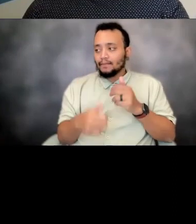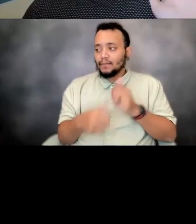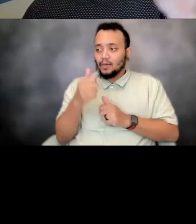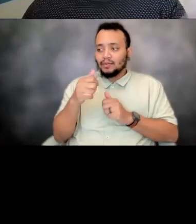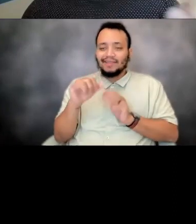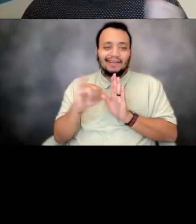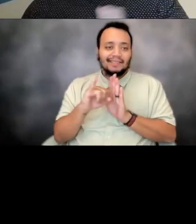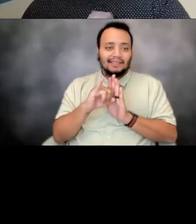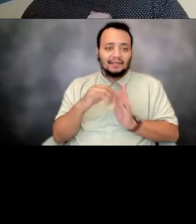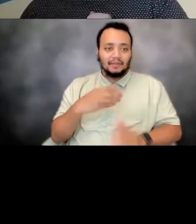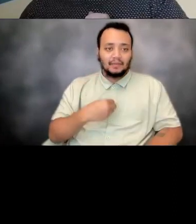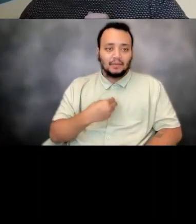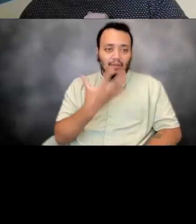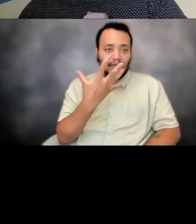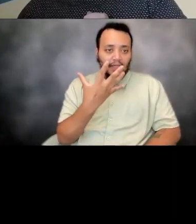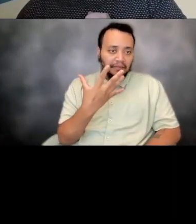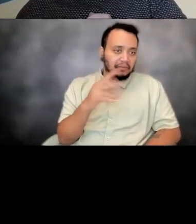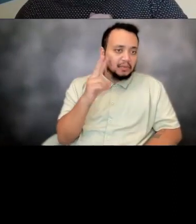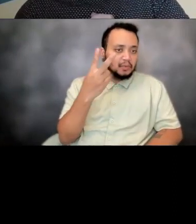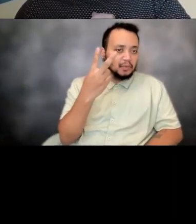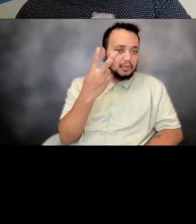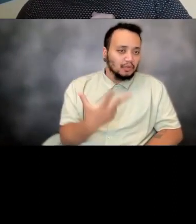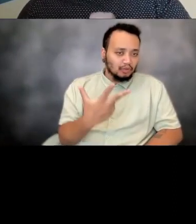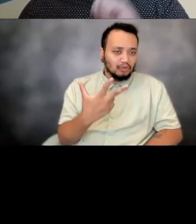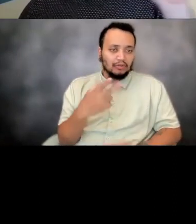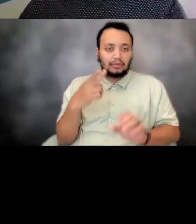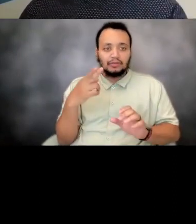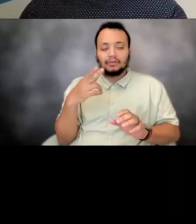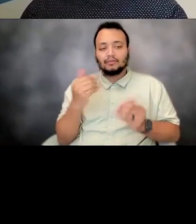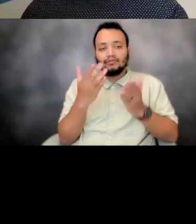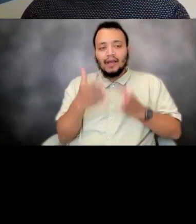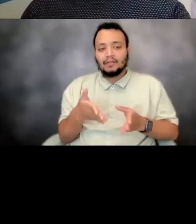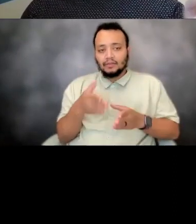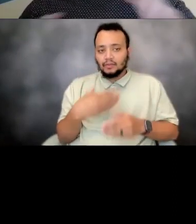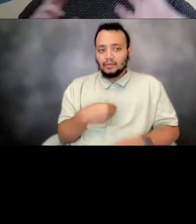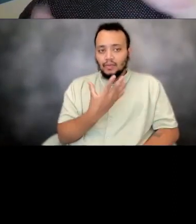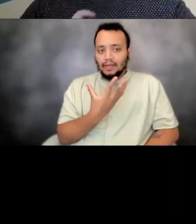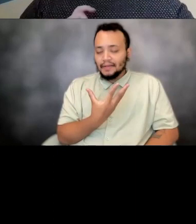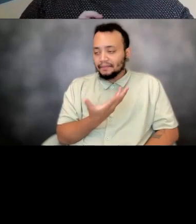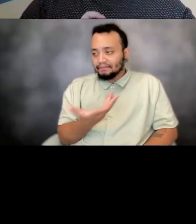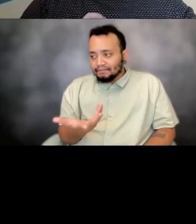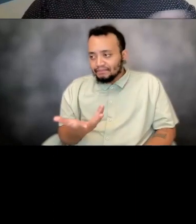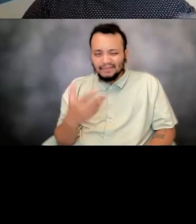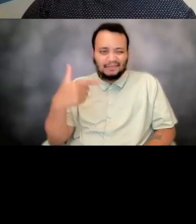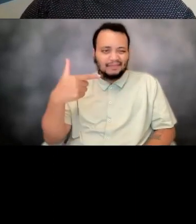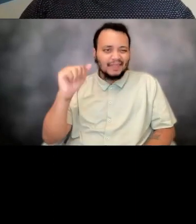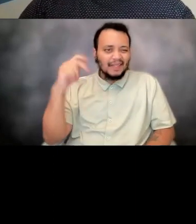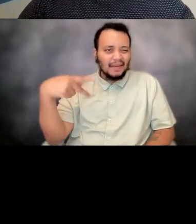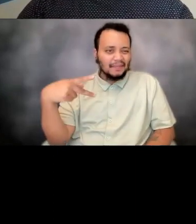about two thirds of providers were white. So that's another, you know, gap that we're aware of